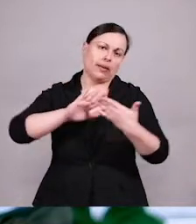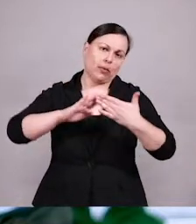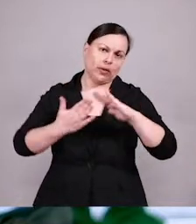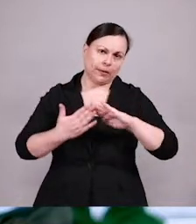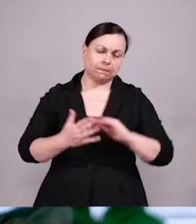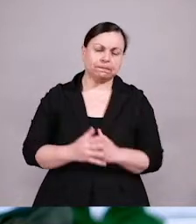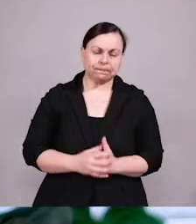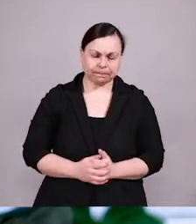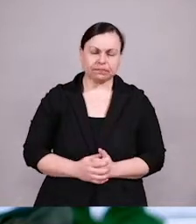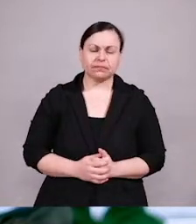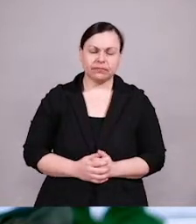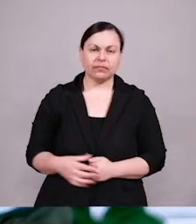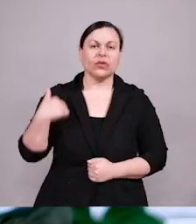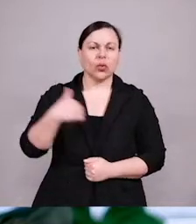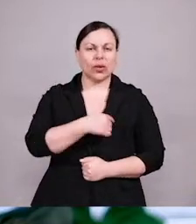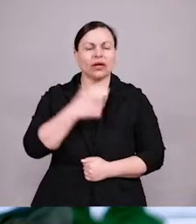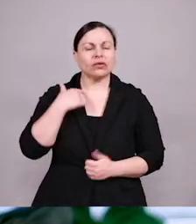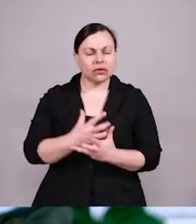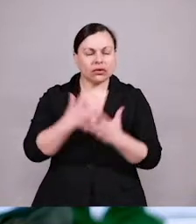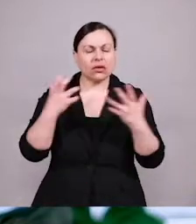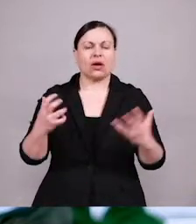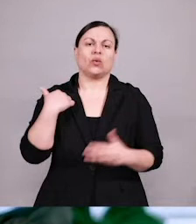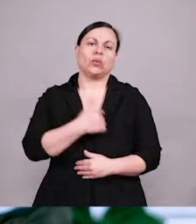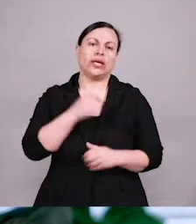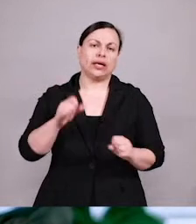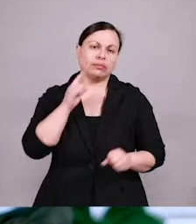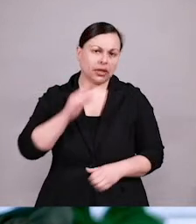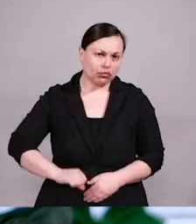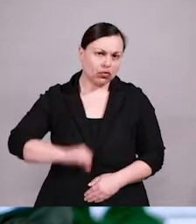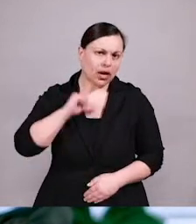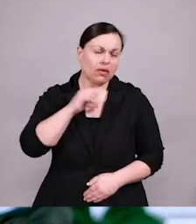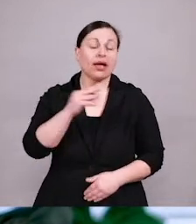We have a great deal to be proud of and thankful for as an academic institution.